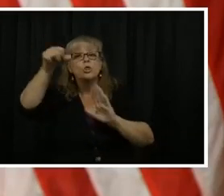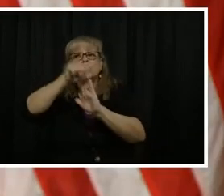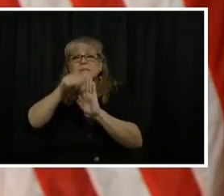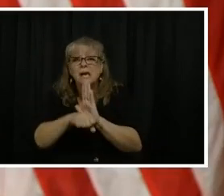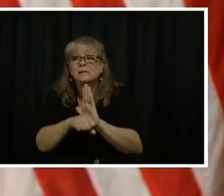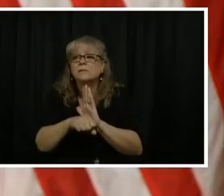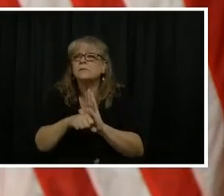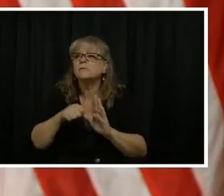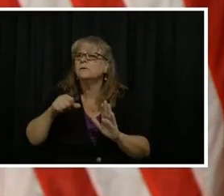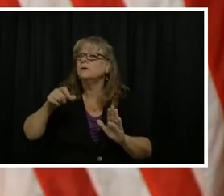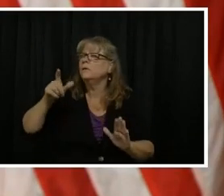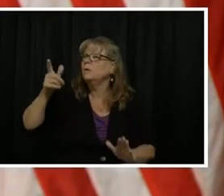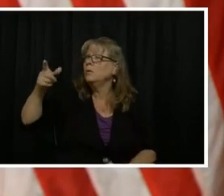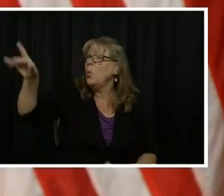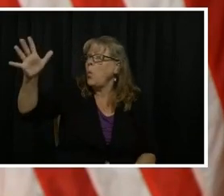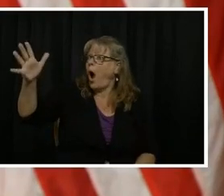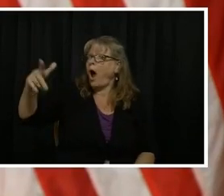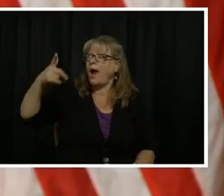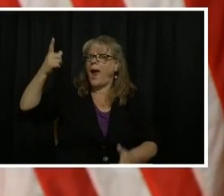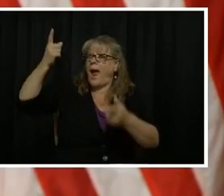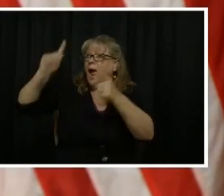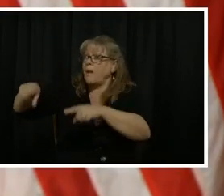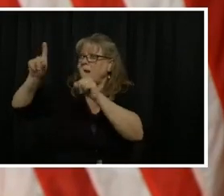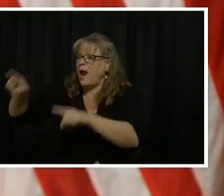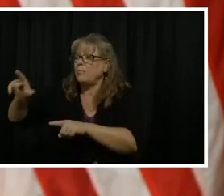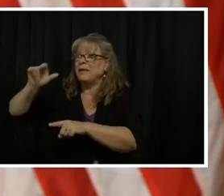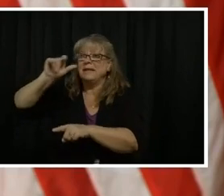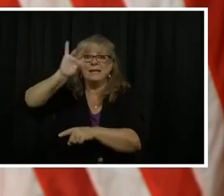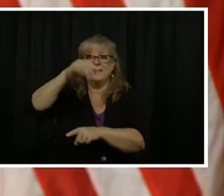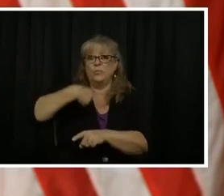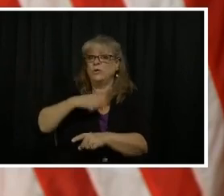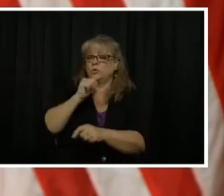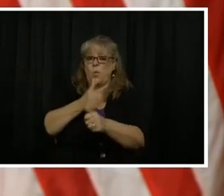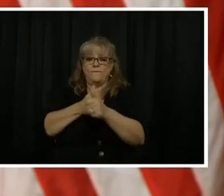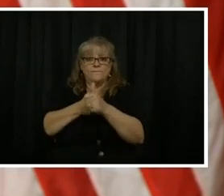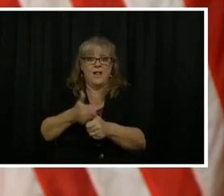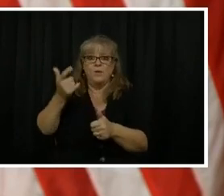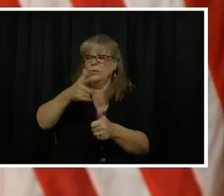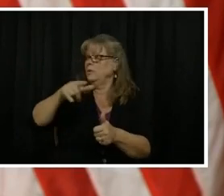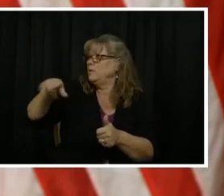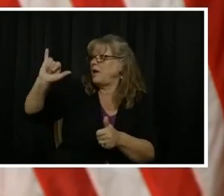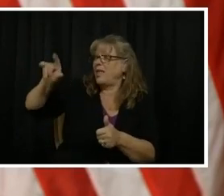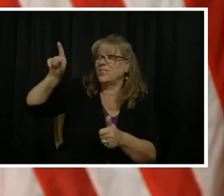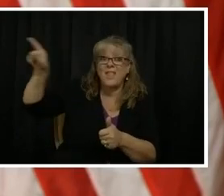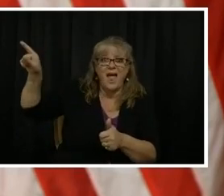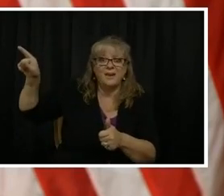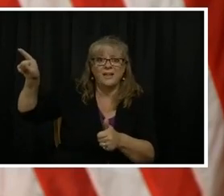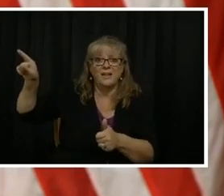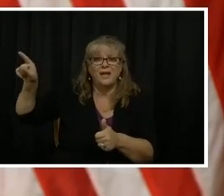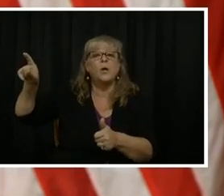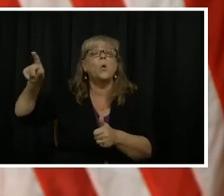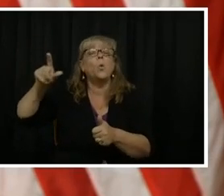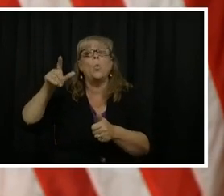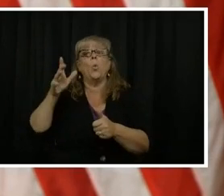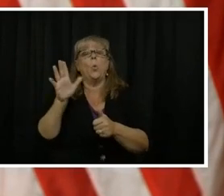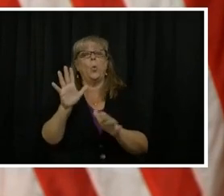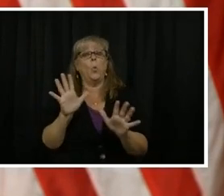US WHAT WILL HAPPEN. IT IS NOT WHAT MAY HAPPEN, IT IS WHAT WILL HAPPEN.